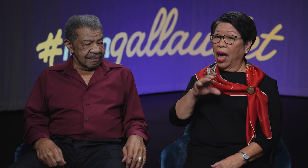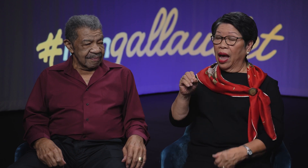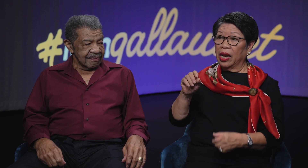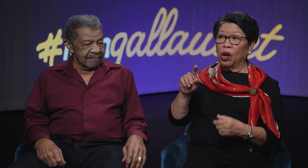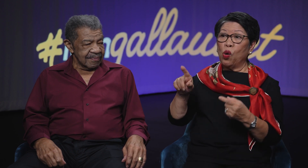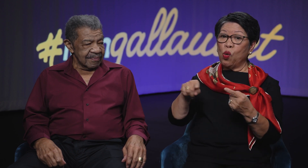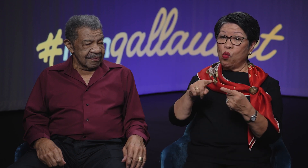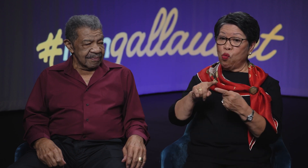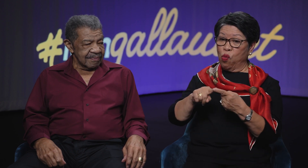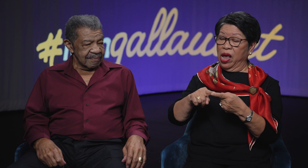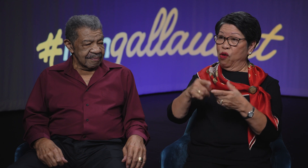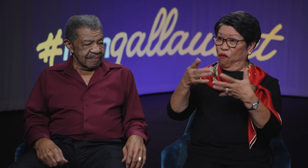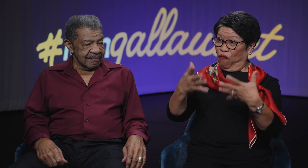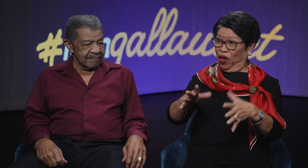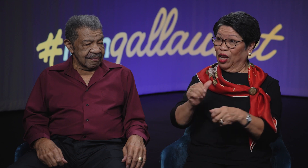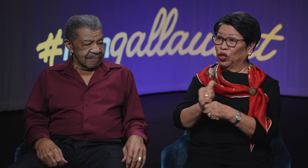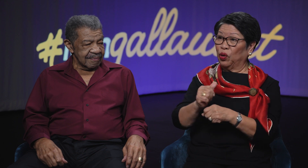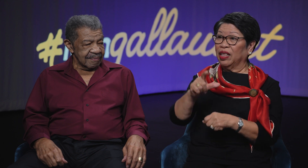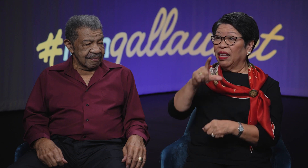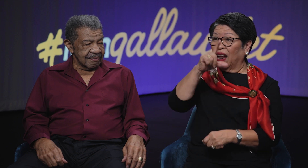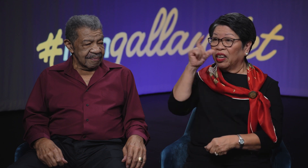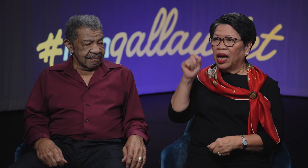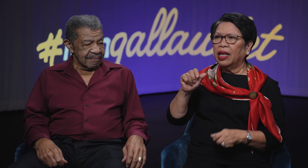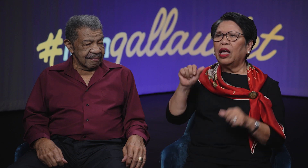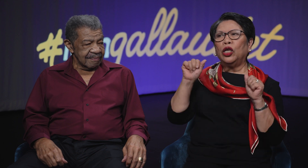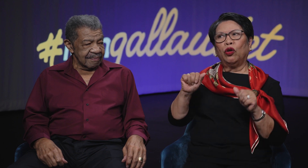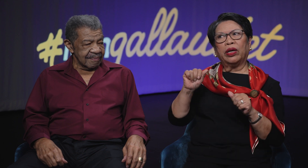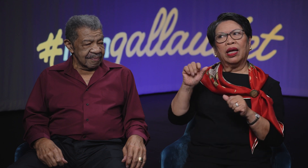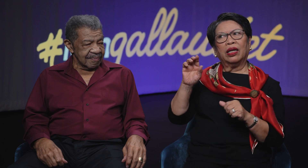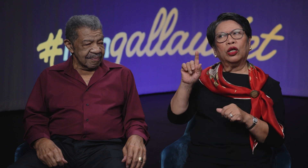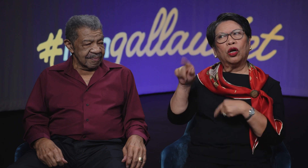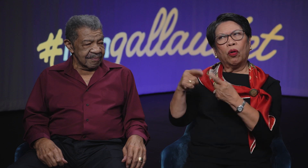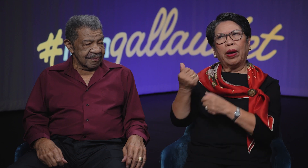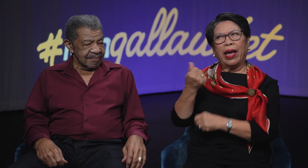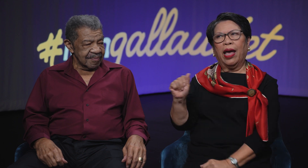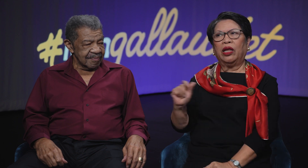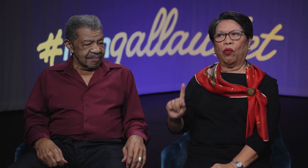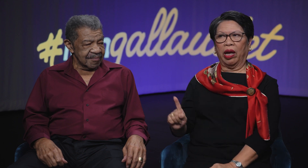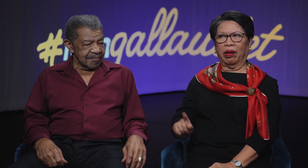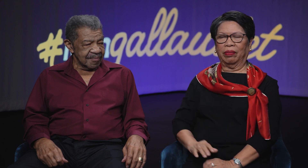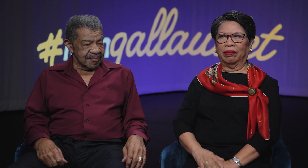and when you’re finished with Gallaudet, you can go anywhere.